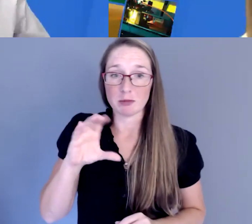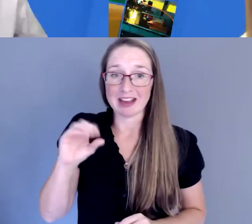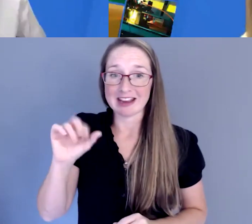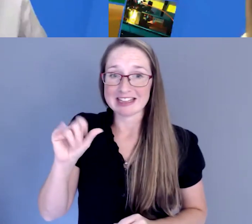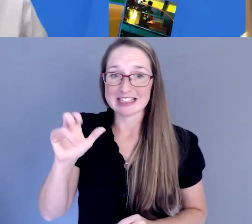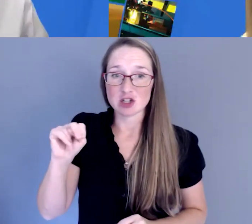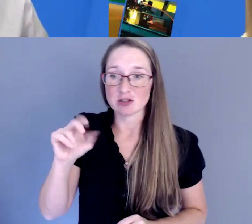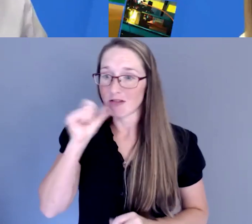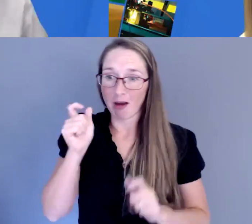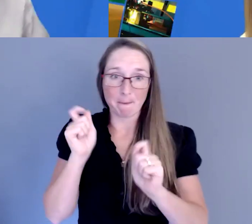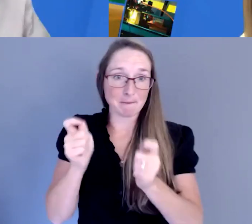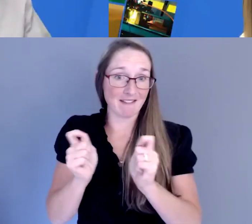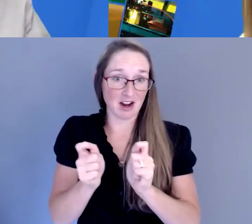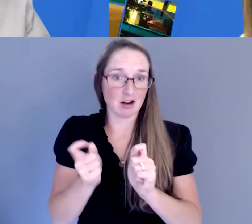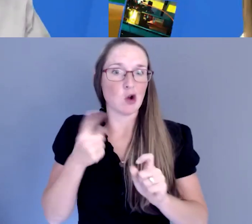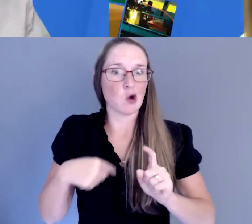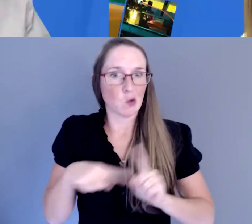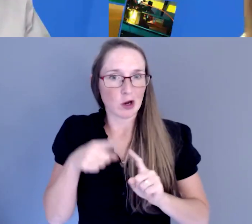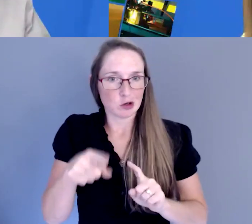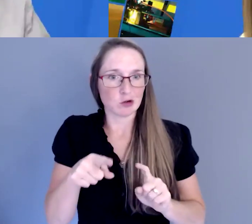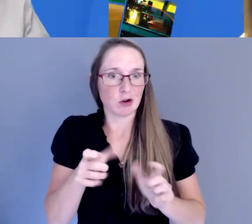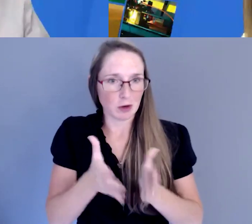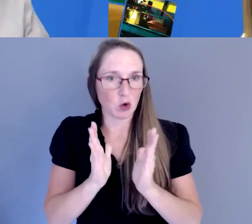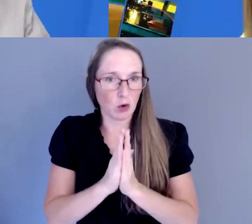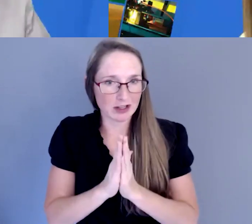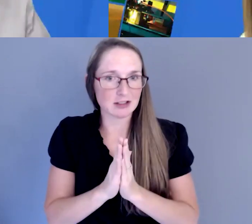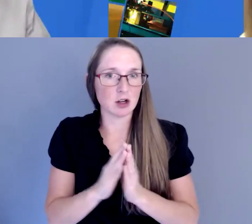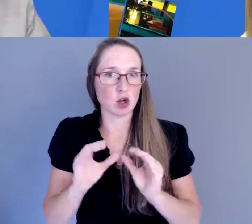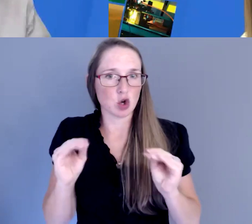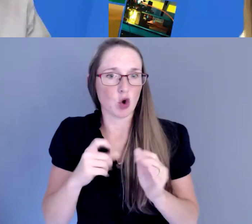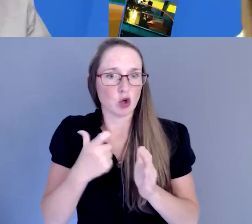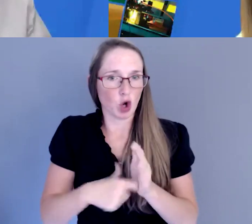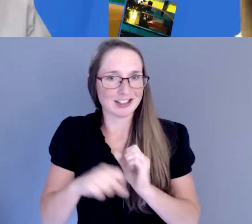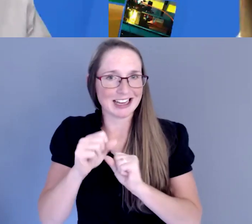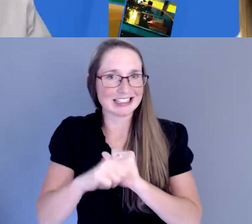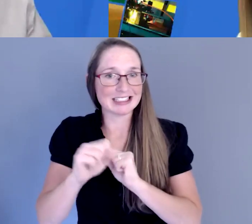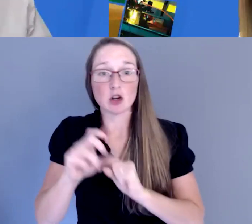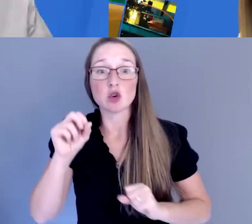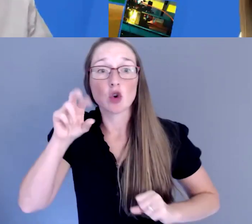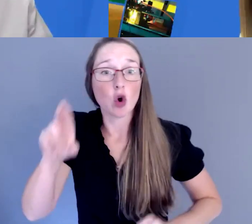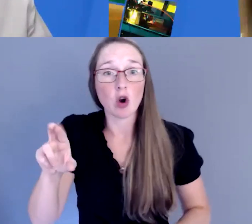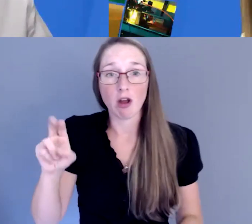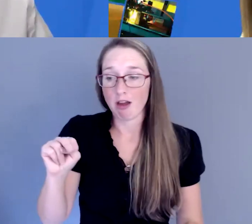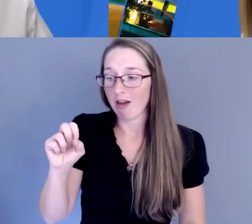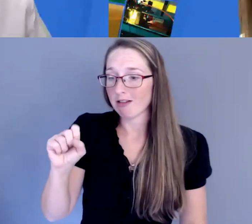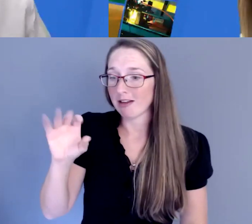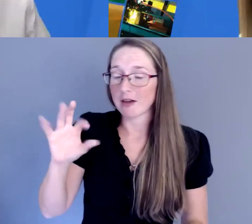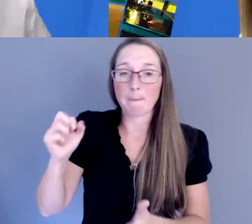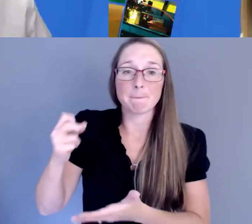modified when you are requesting a no cost extension or an NSF approved extension.